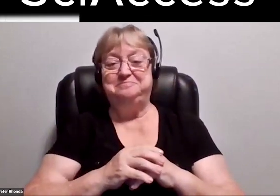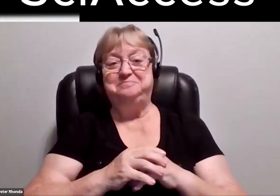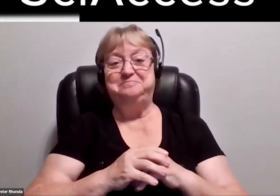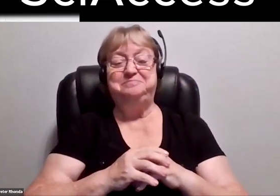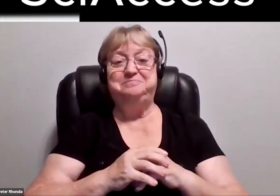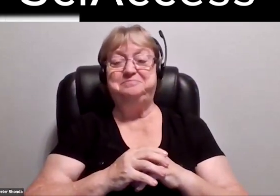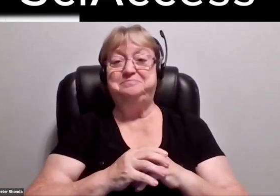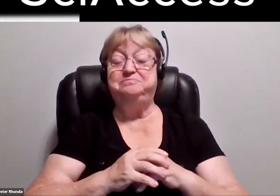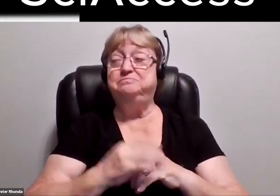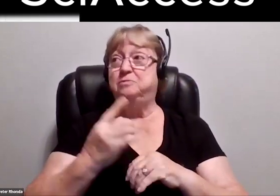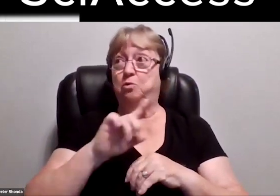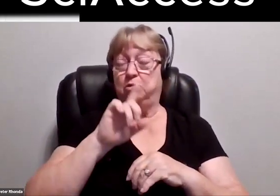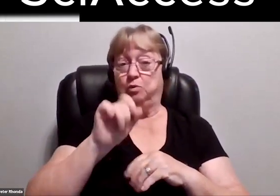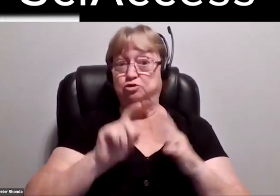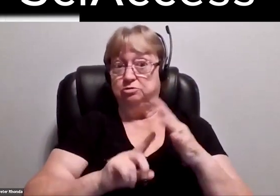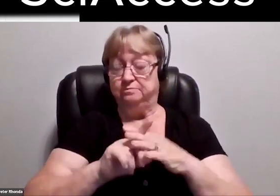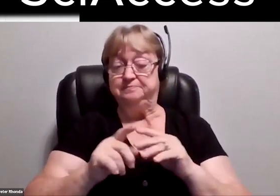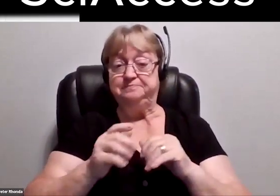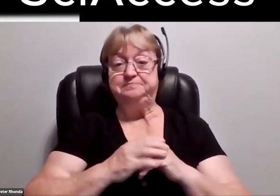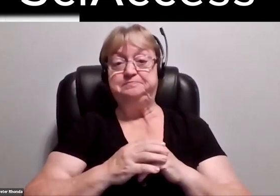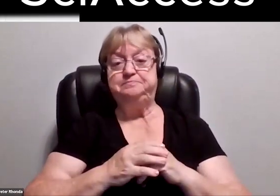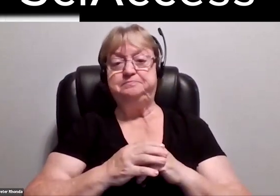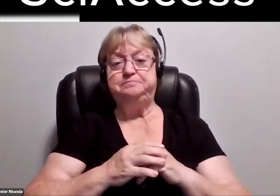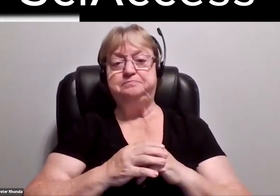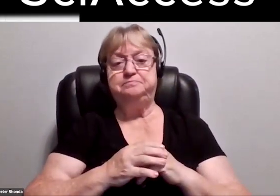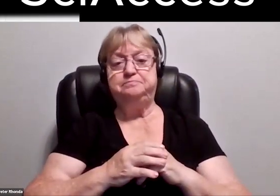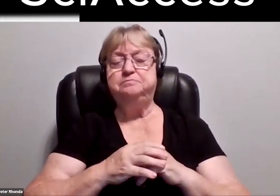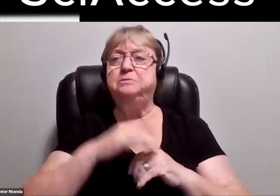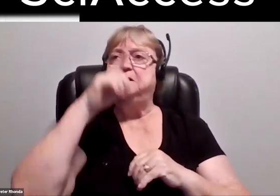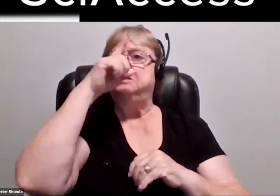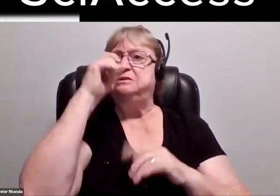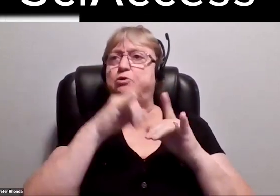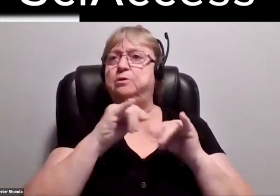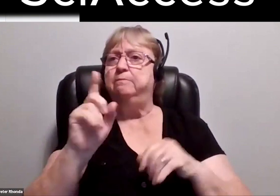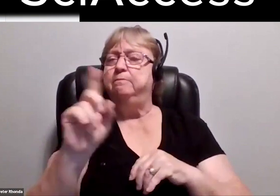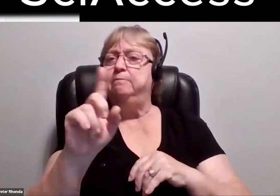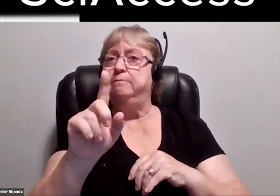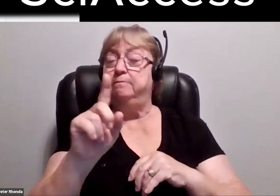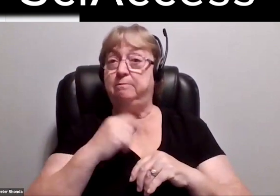One question we have is, where is the summer camp located? Are there any students who are blind